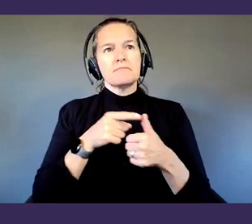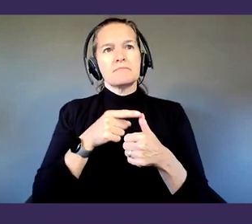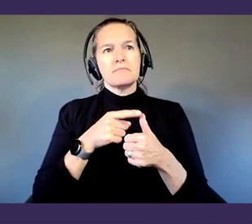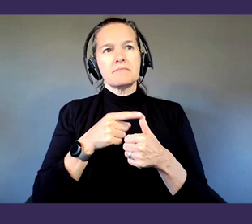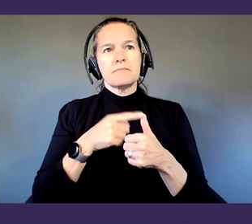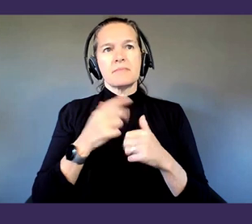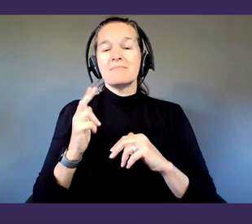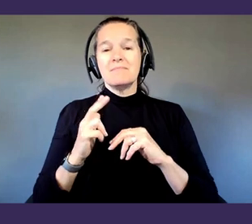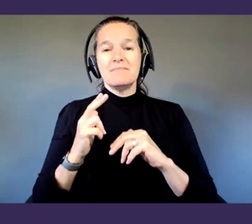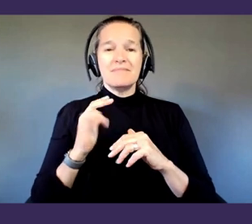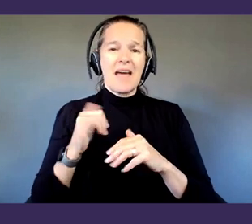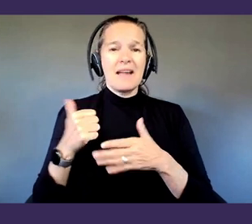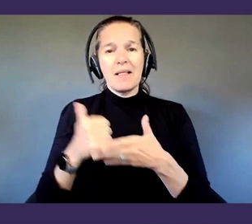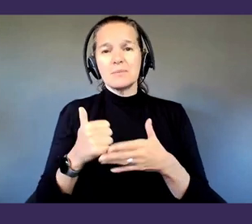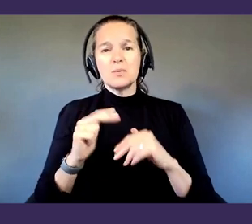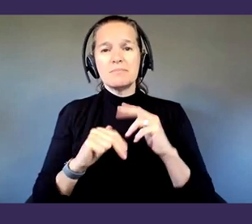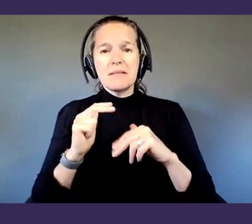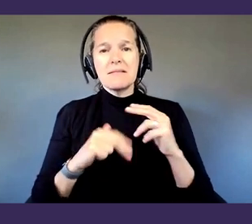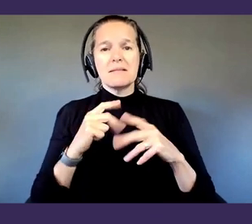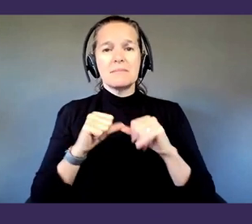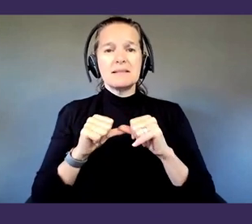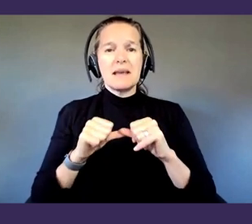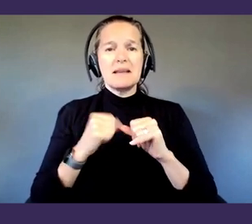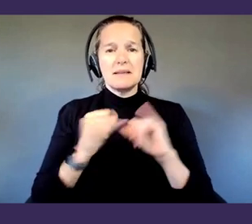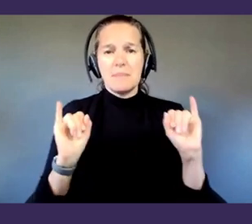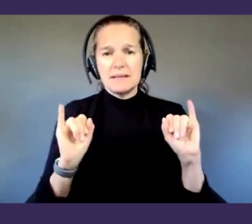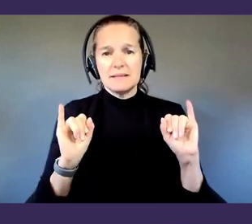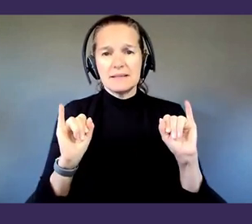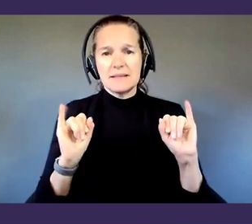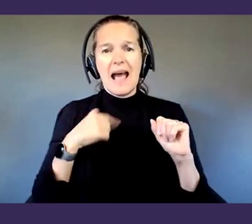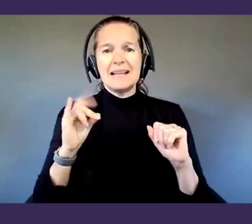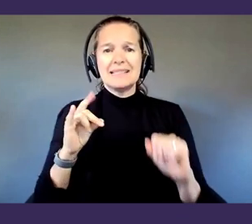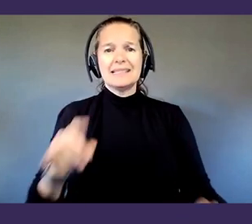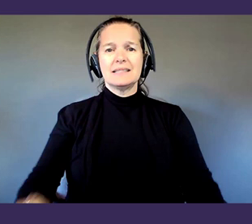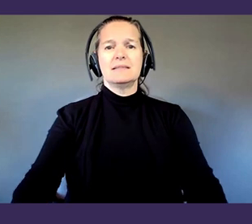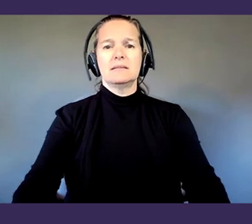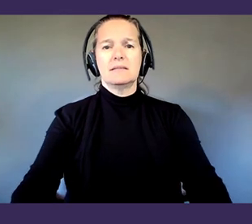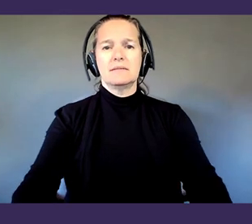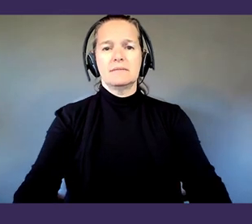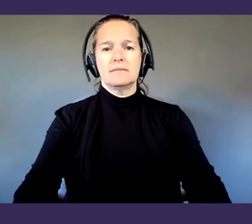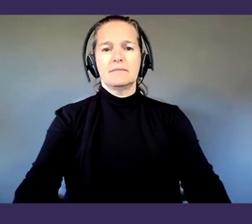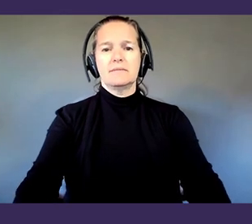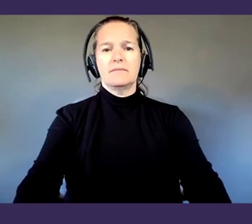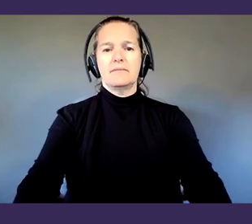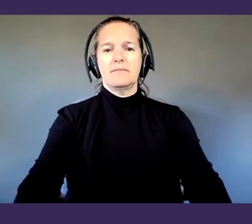And I kind of alluded to this on the last slide, but it really does, it allows the individual the ability